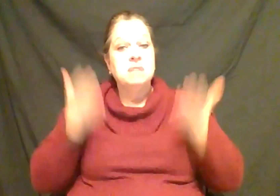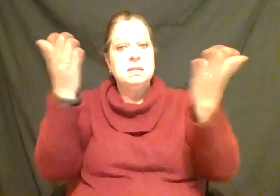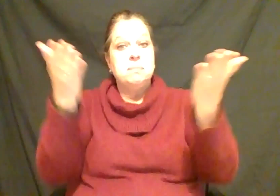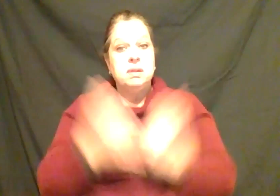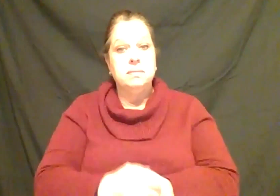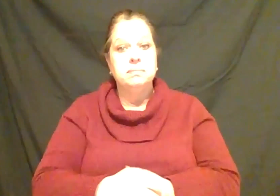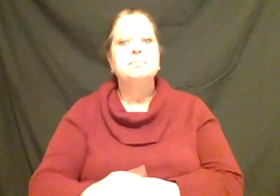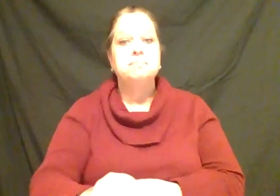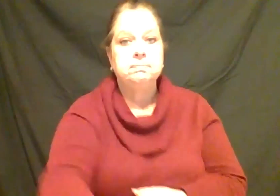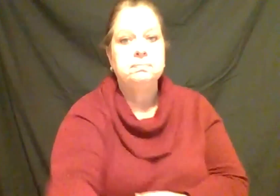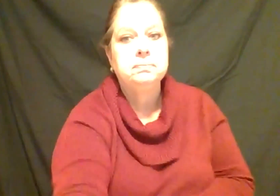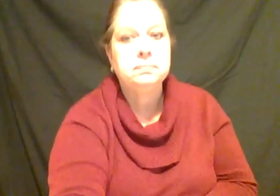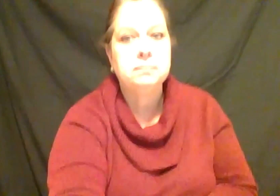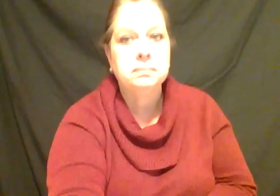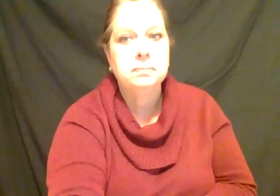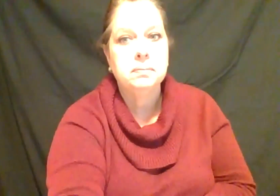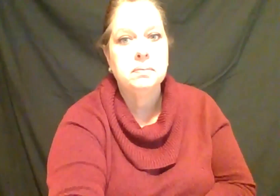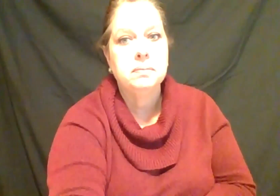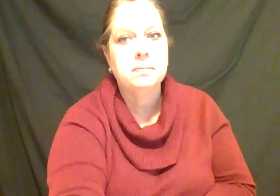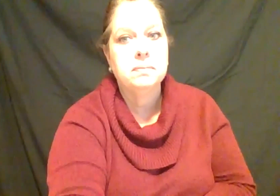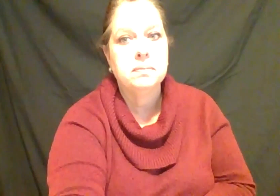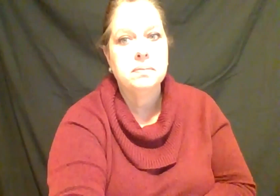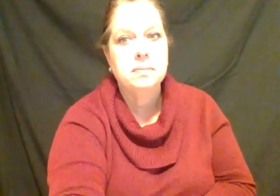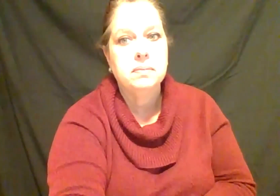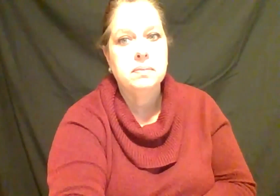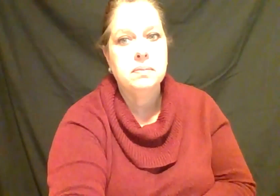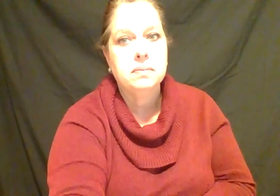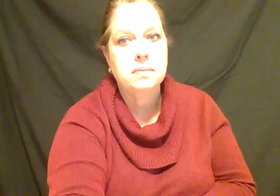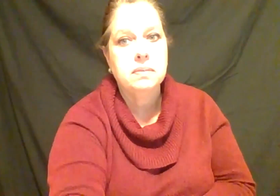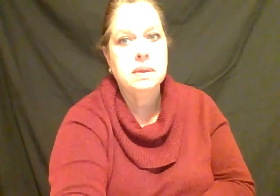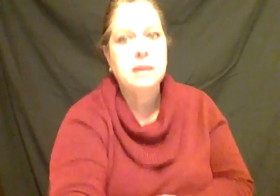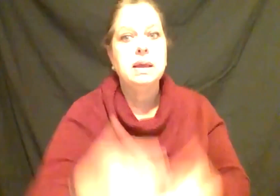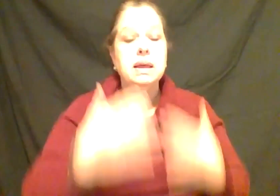mr jameson and thank you mr delaney for that information i know it was very helpful uh to